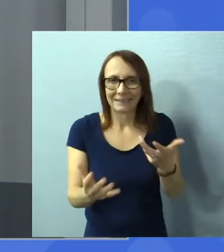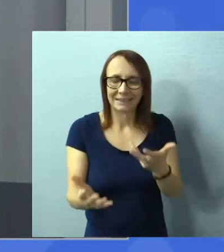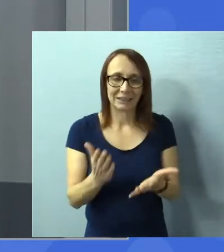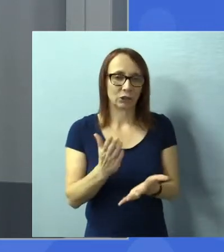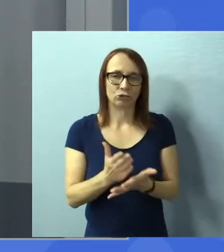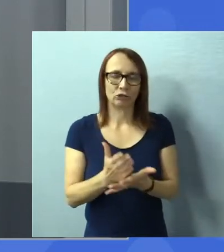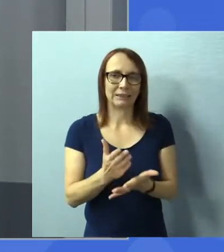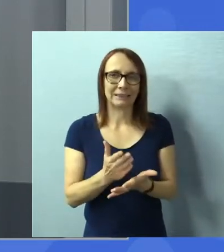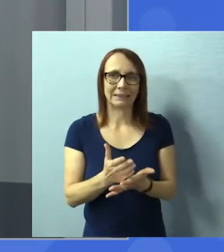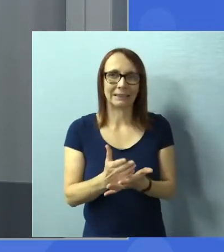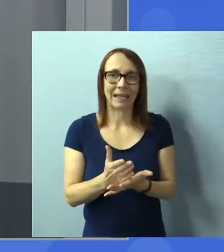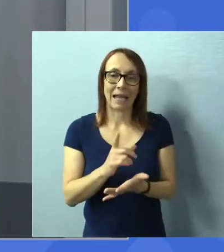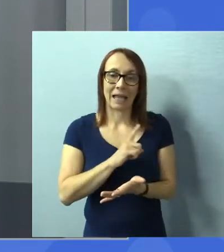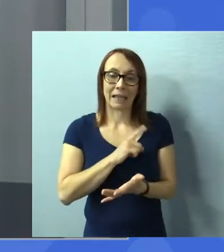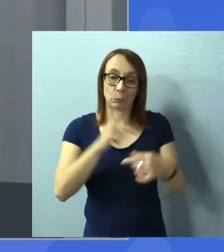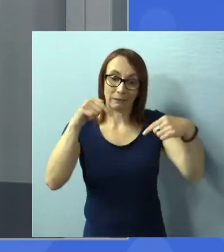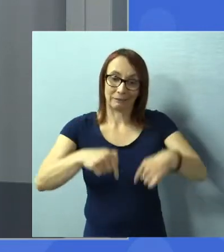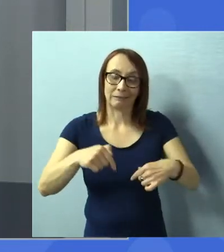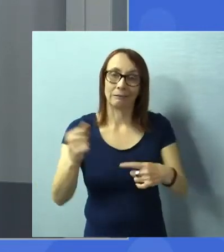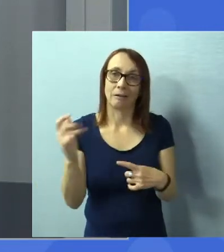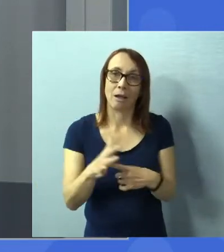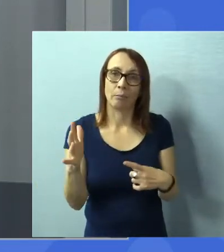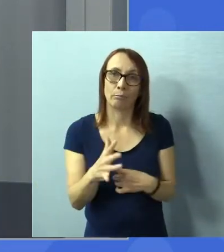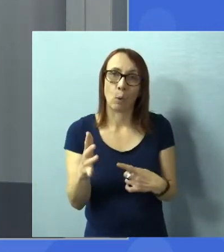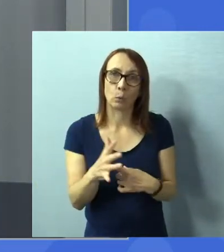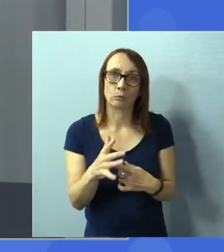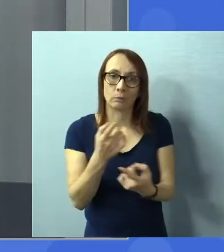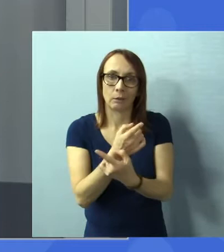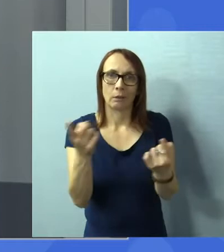that's why this forum is incredibly because you offered an opportunity to to